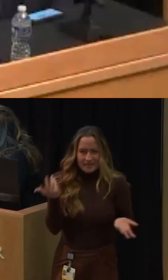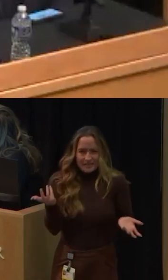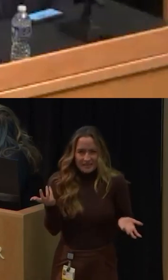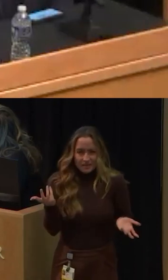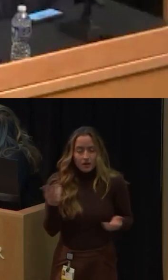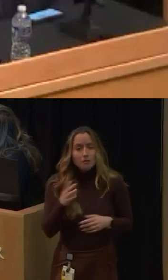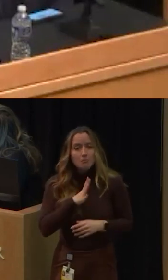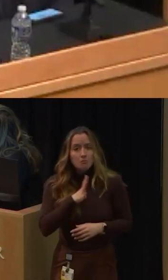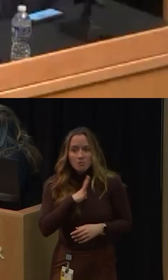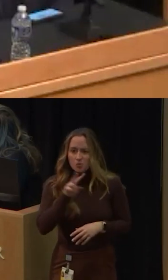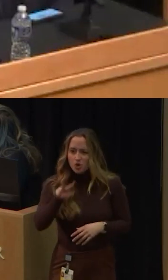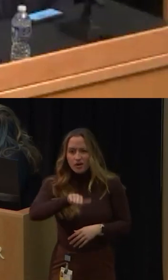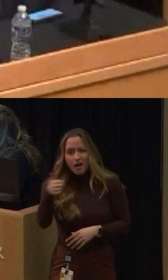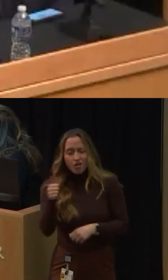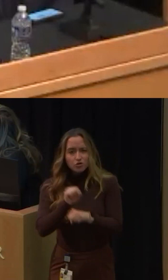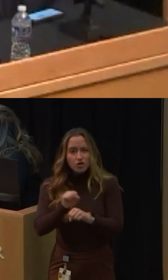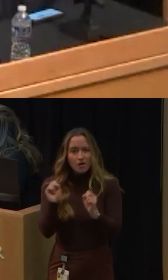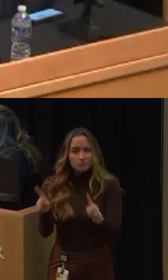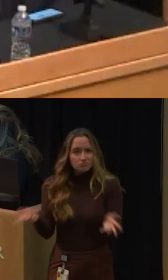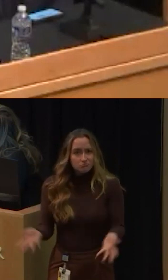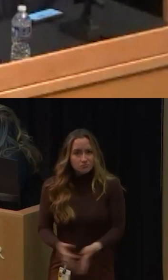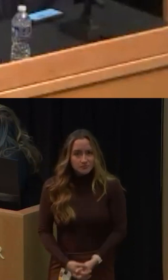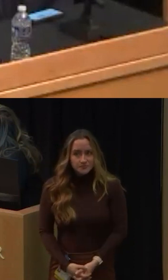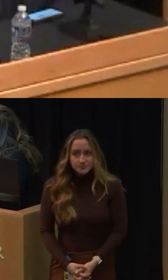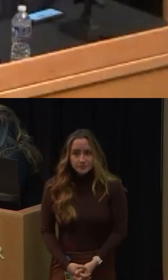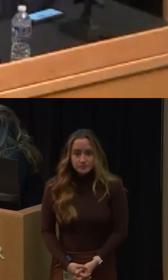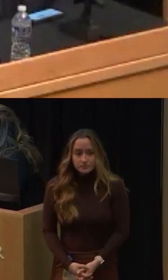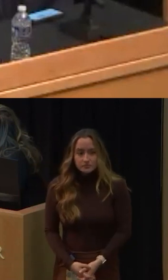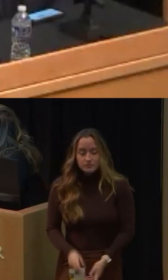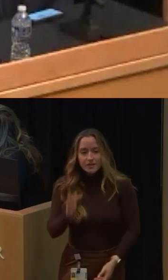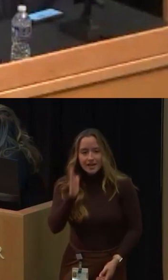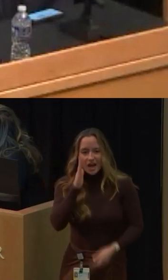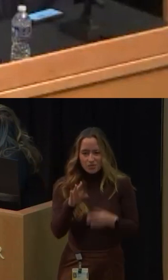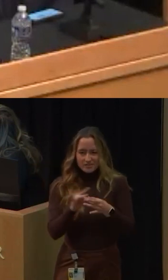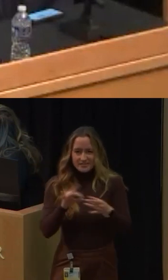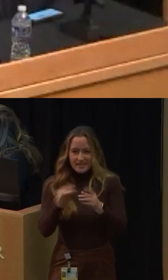you should look at something else, and the other thing I wanted to say, just to bring this back to health care for a minute,